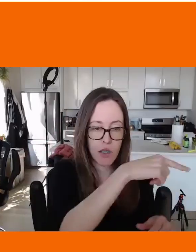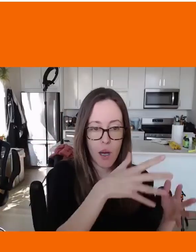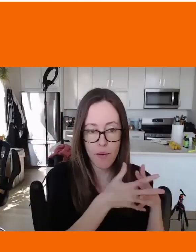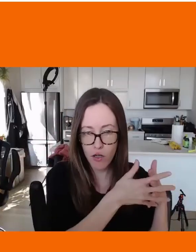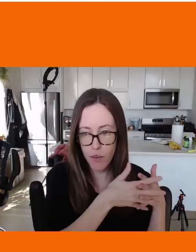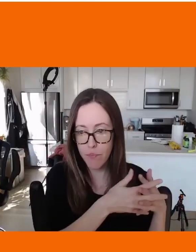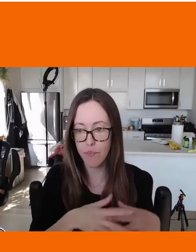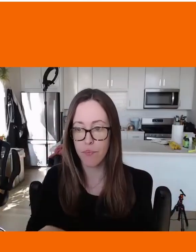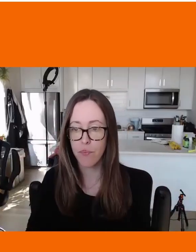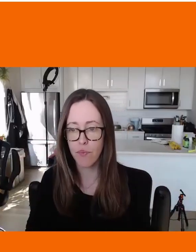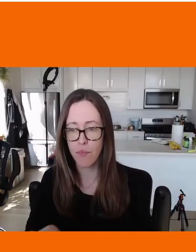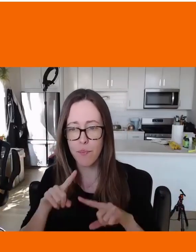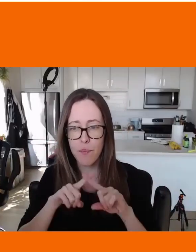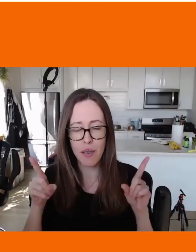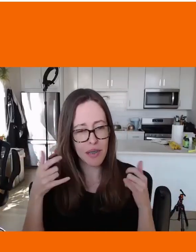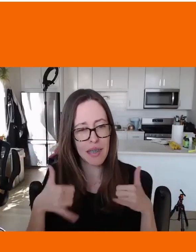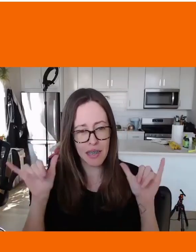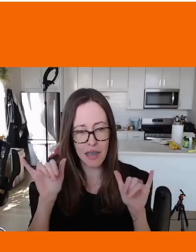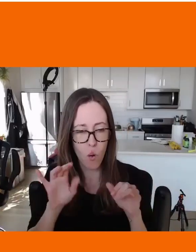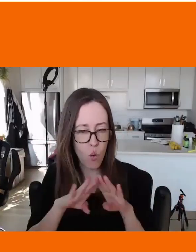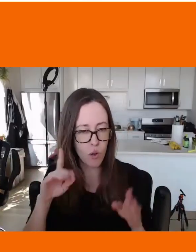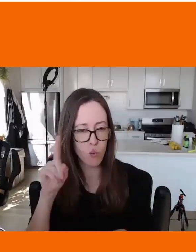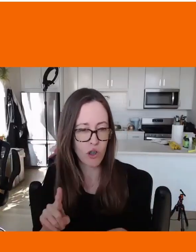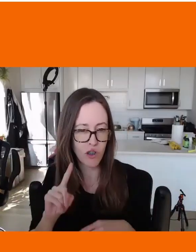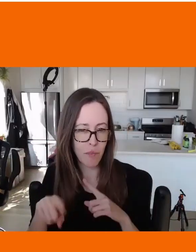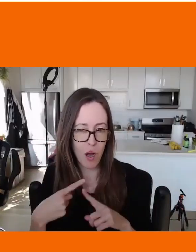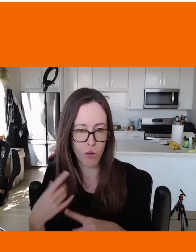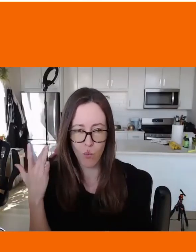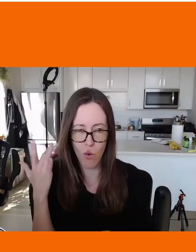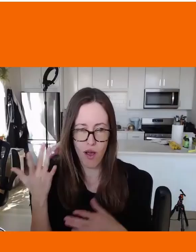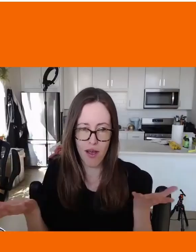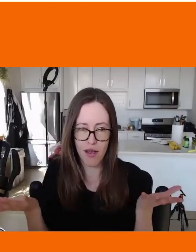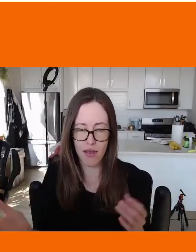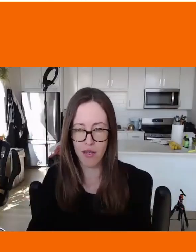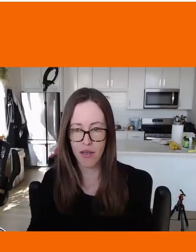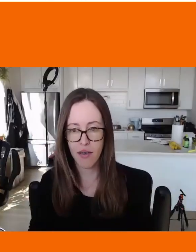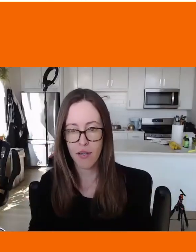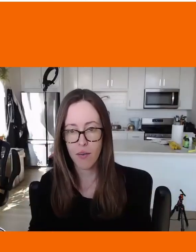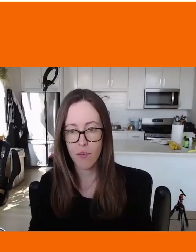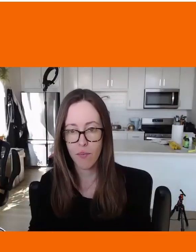And from there, it spread to the European area and then to the Americas. But that still doesn't